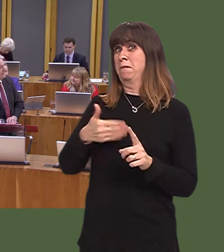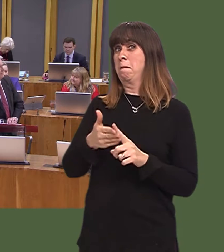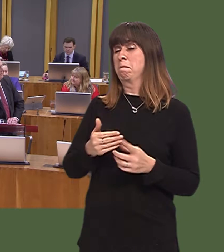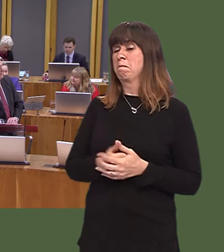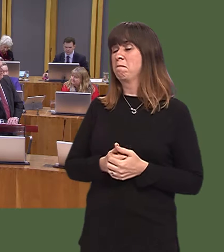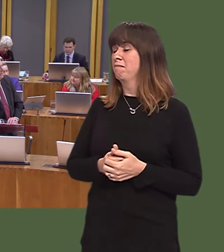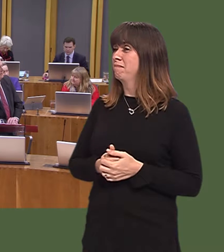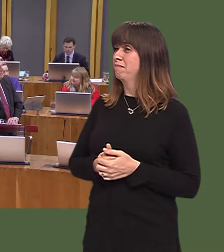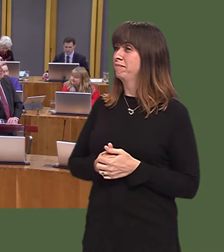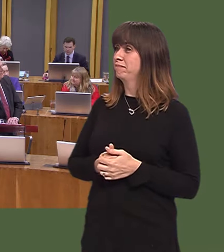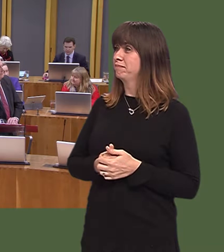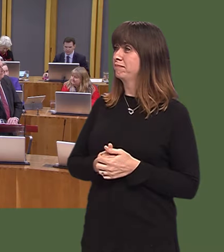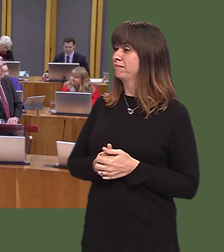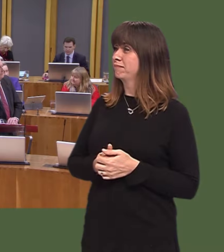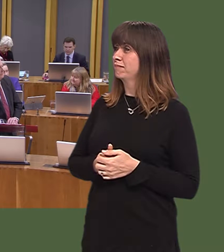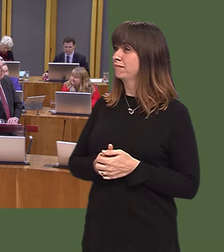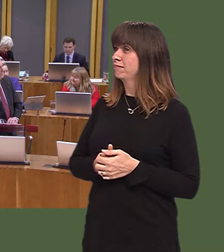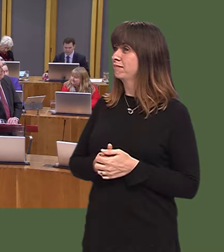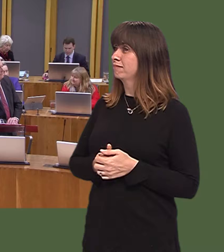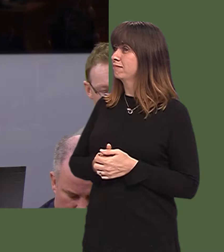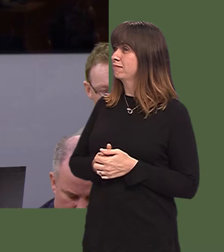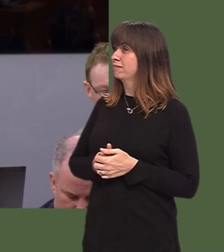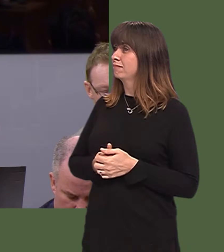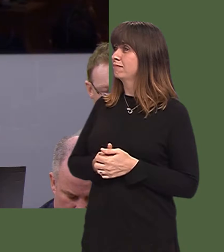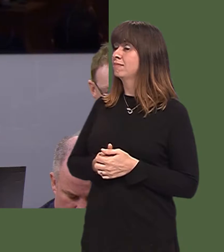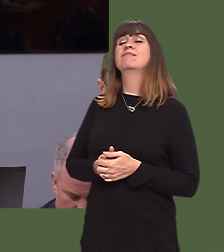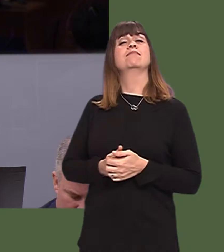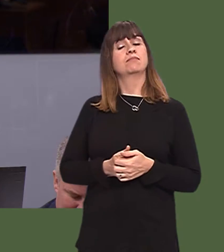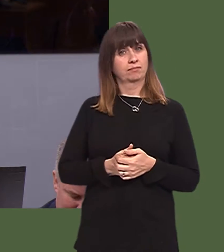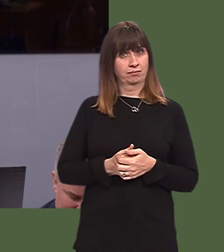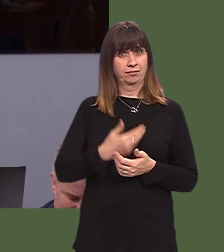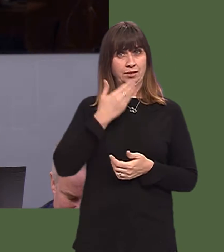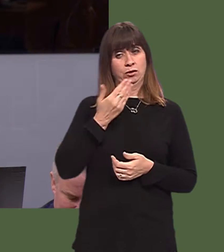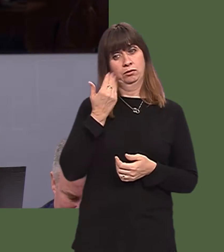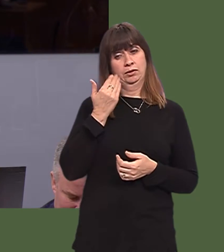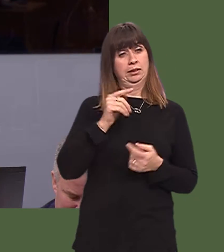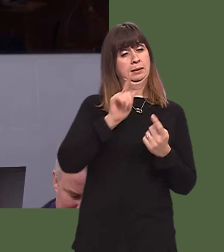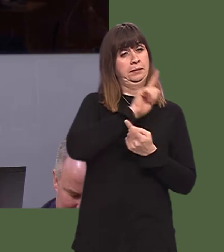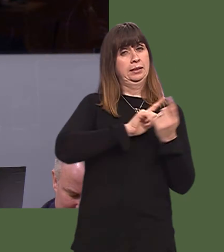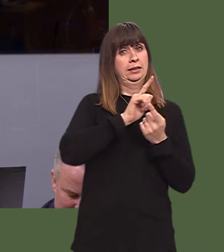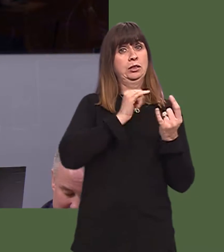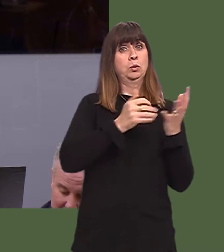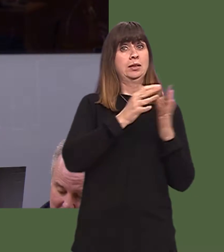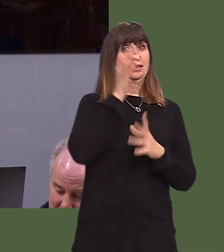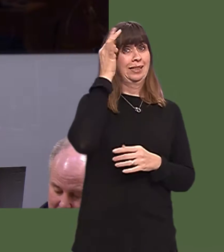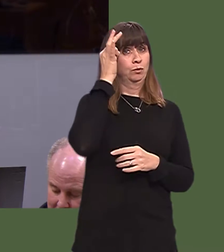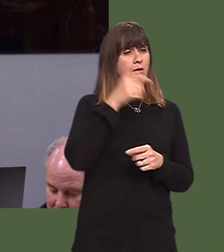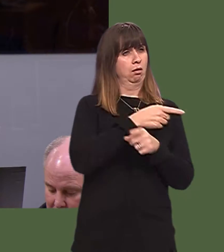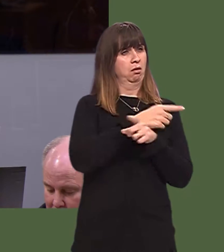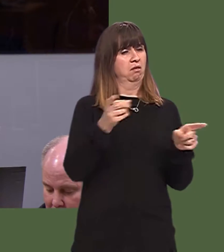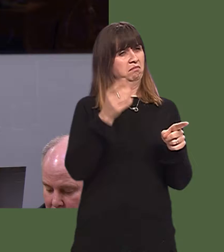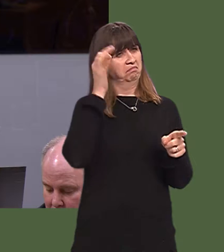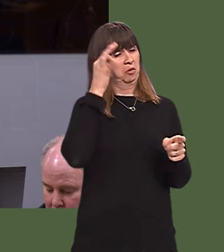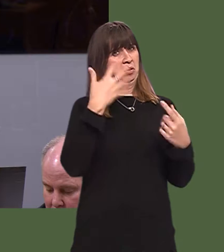Suzy Davies: At a recent meeting with Swansea council, officials suggested that their focus